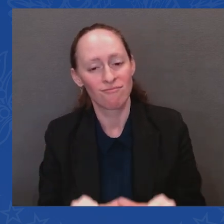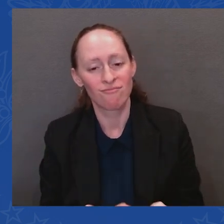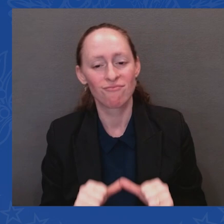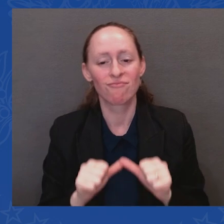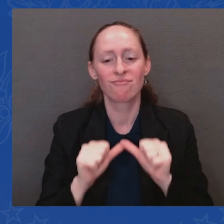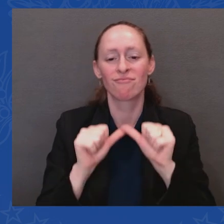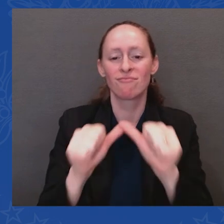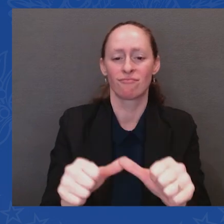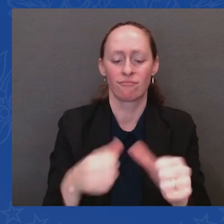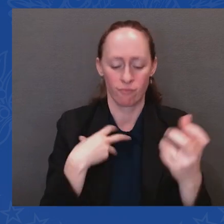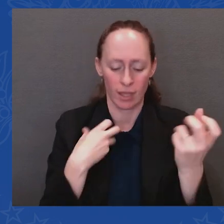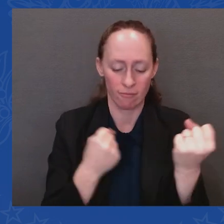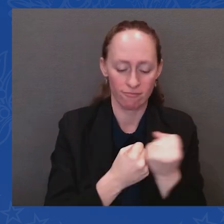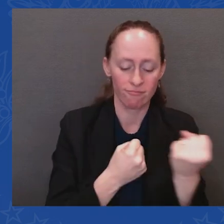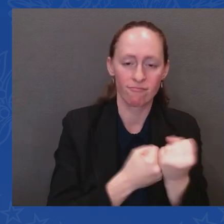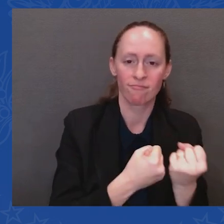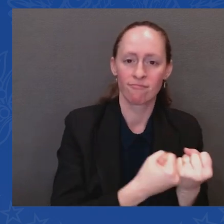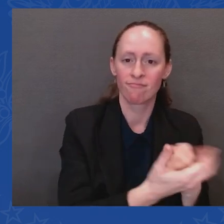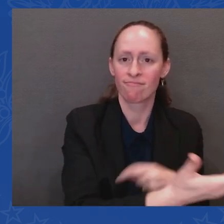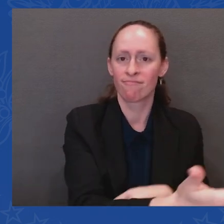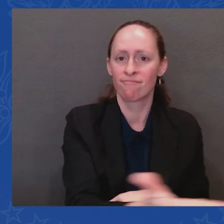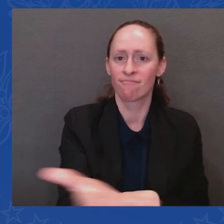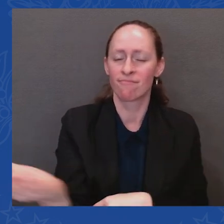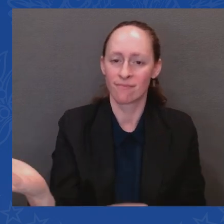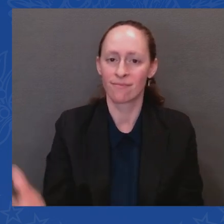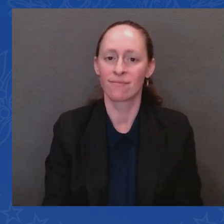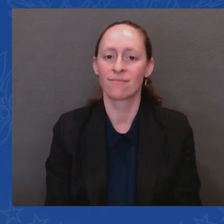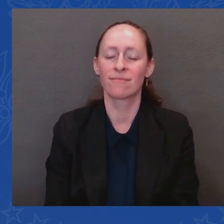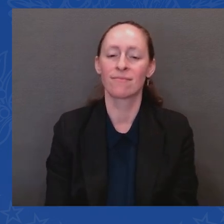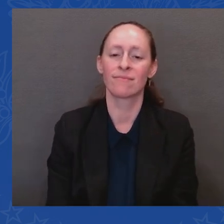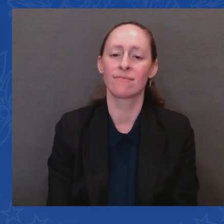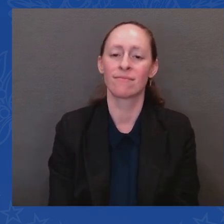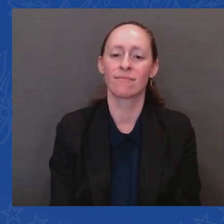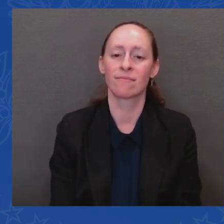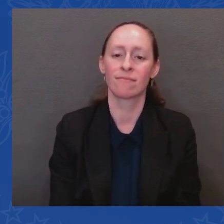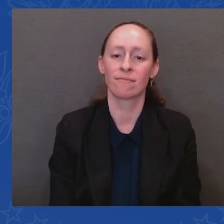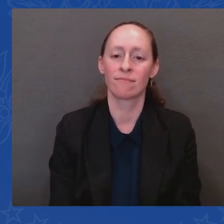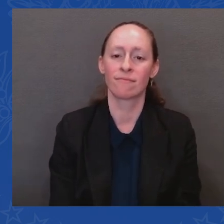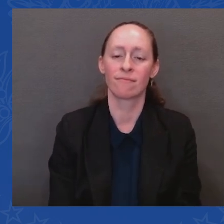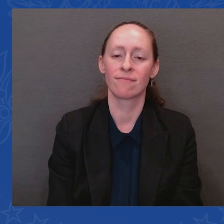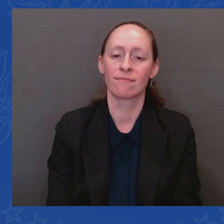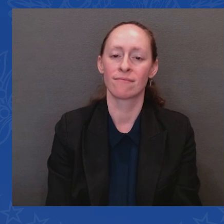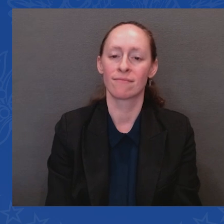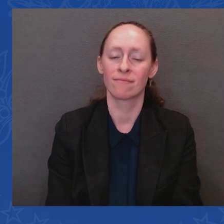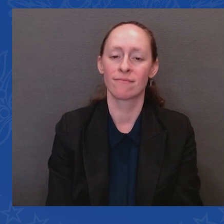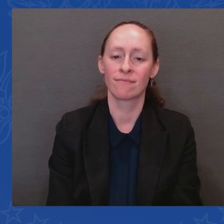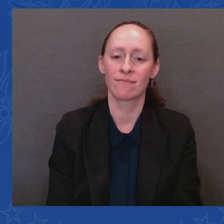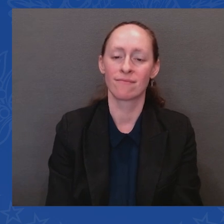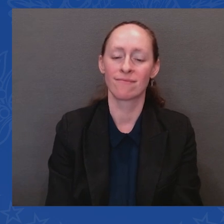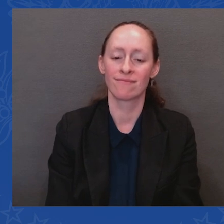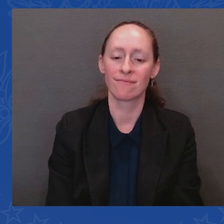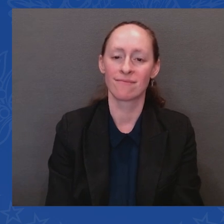to ensure they receive their benefits without having to pay more than the service they've already paid for.